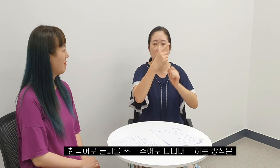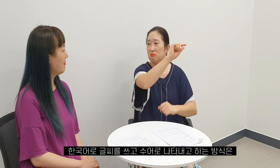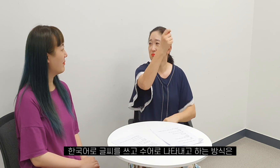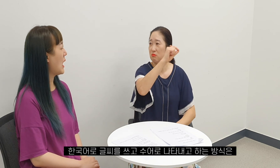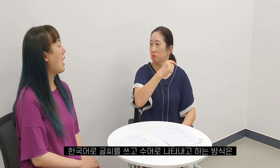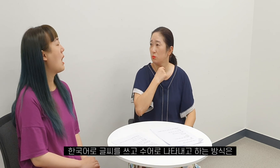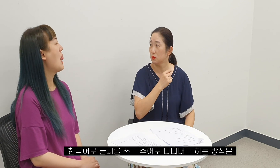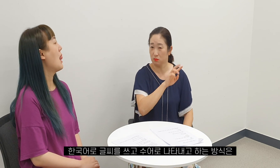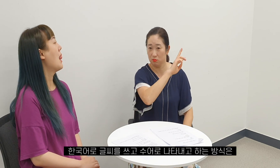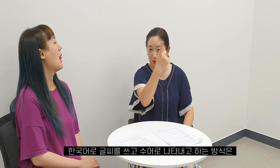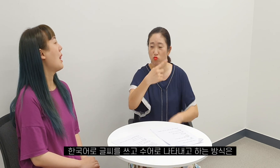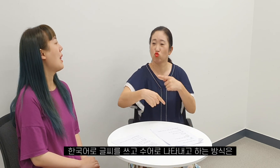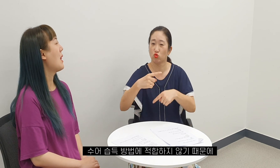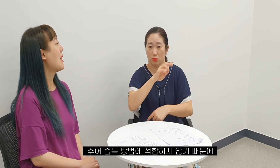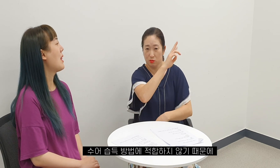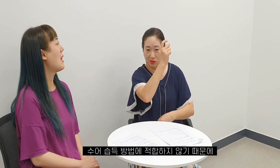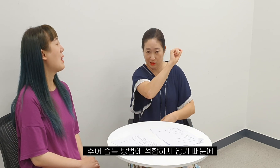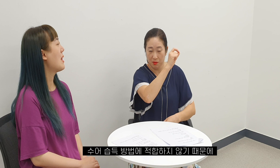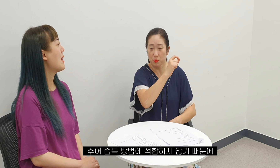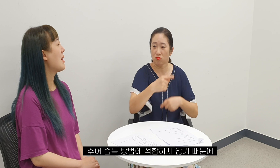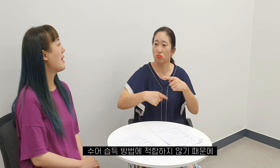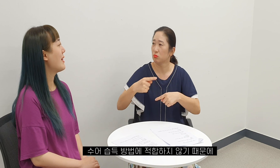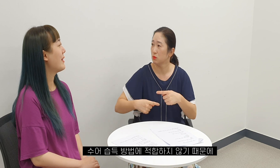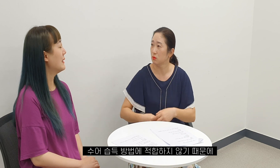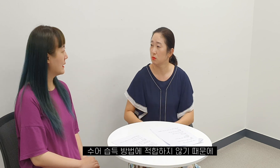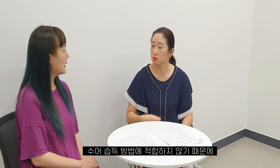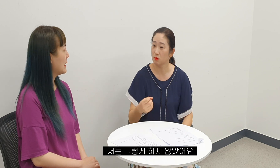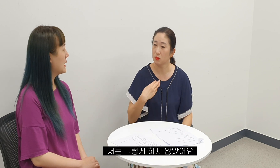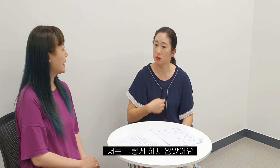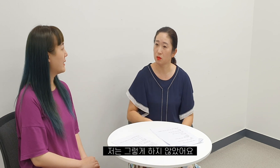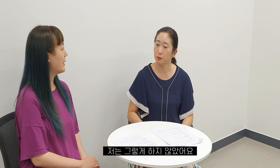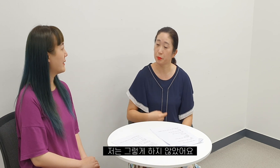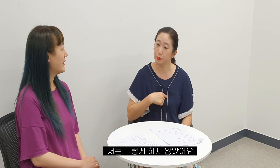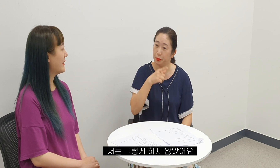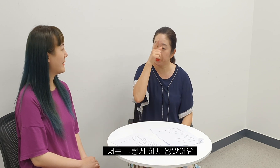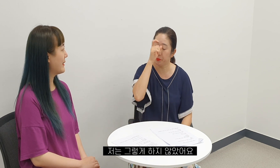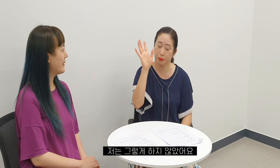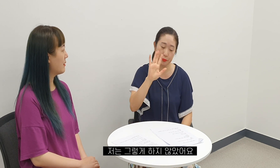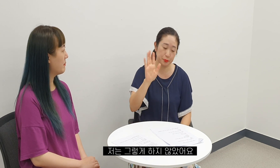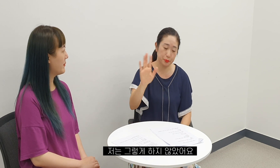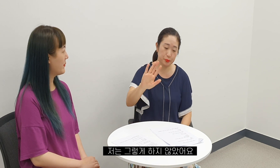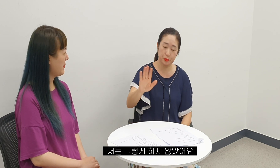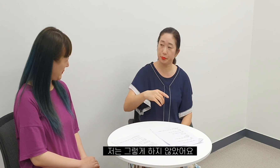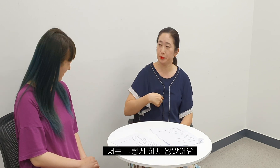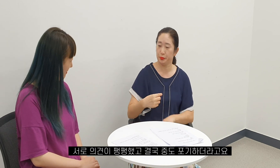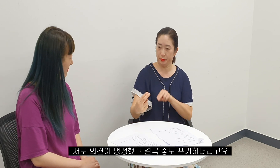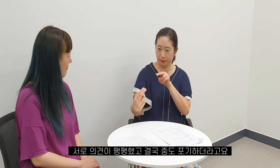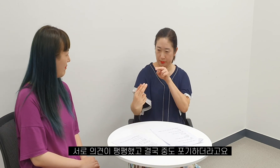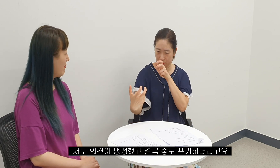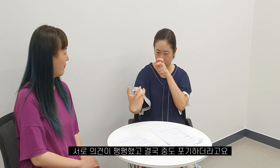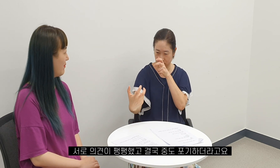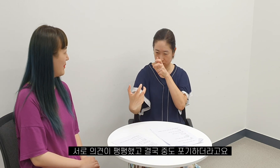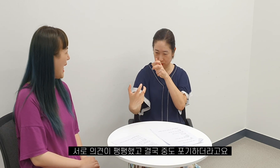I didn't do that because the way of writing and expressing in sign language in Korean is not suitable for the method of acquiring sign language.